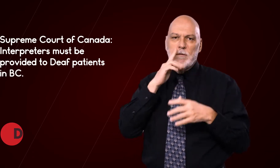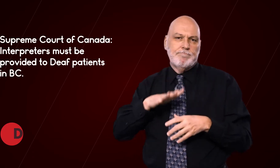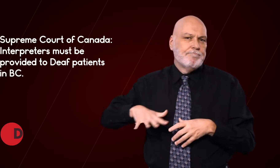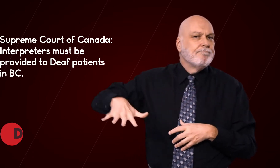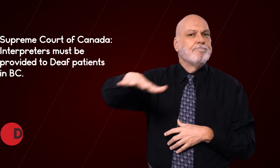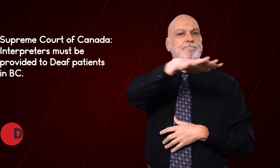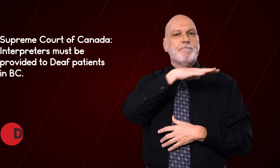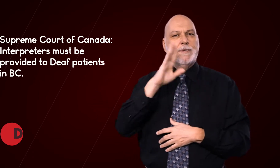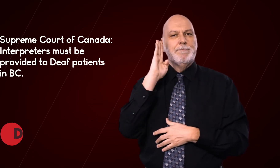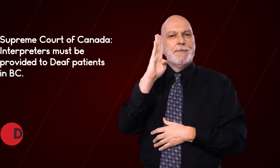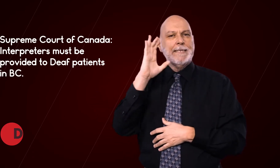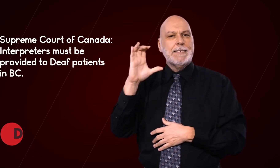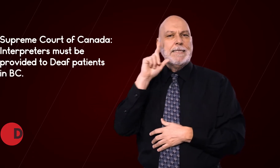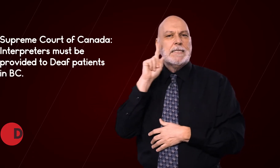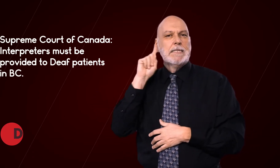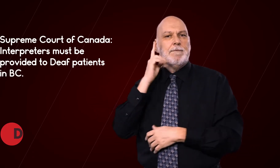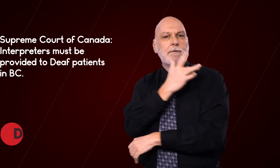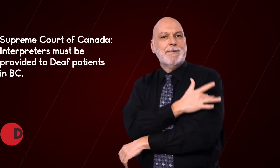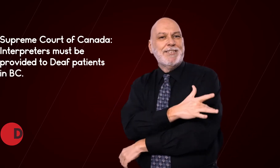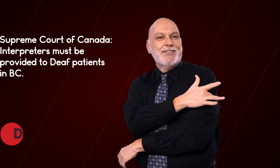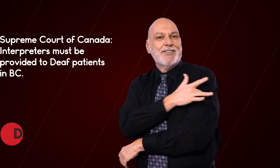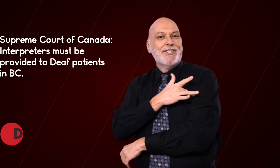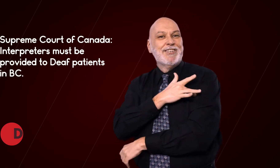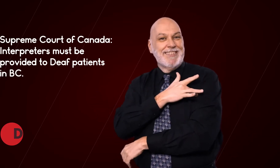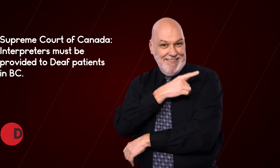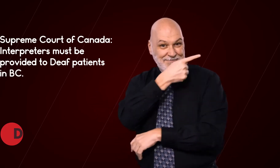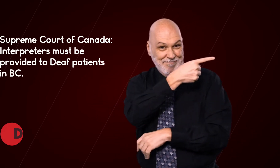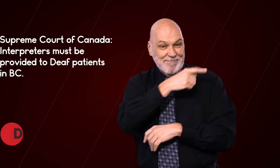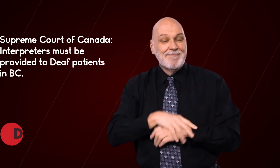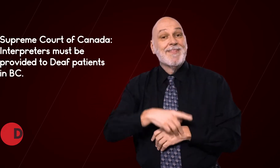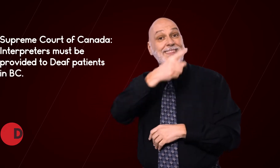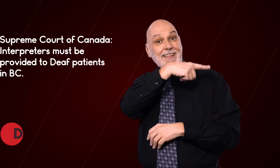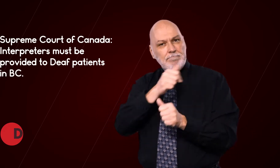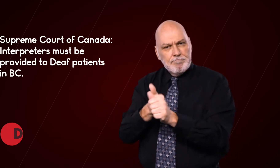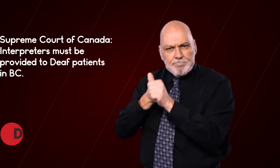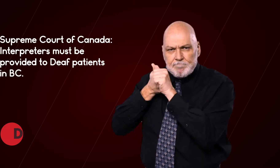must be provided to Deaf patients in BC to comply with